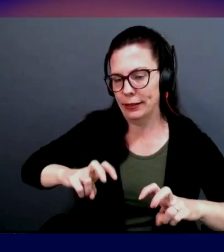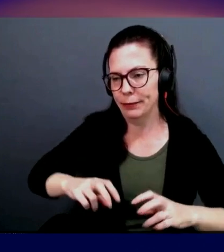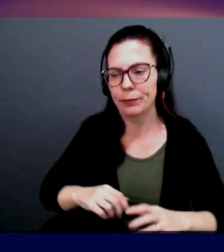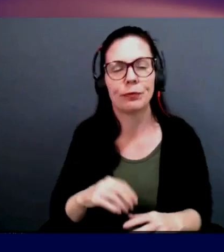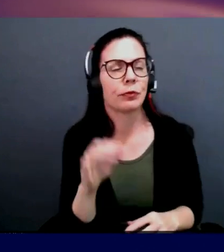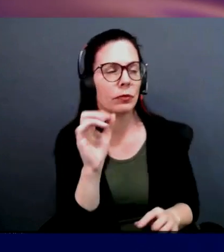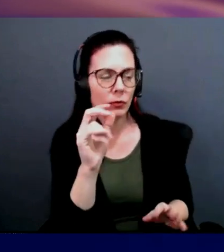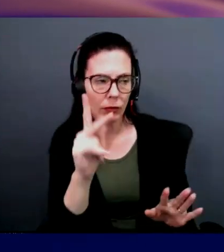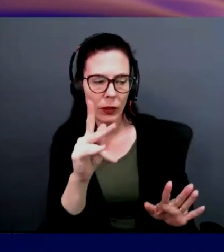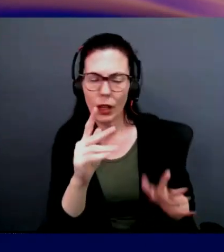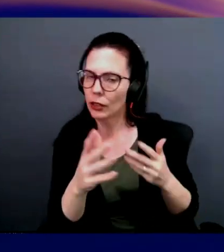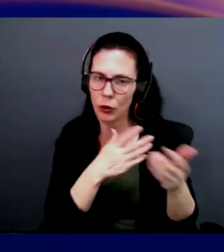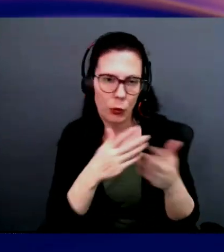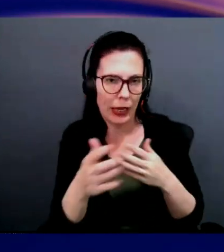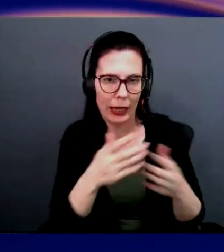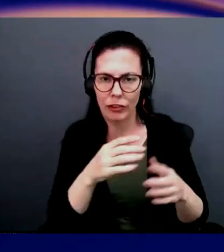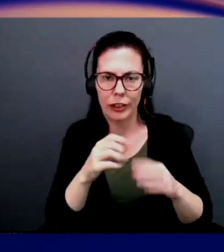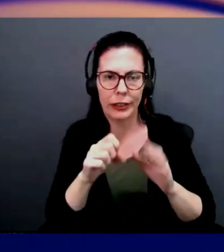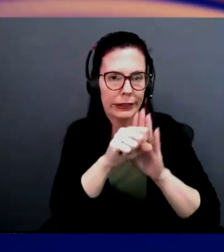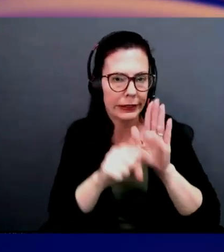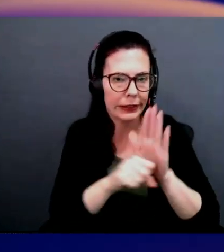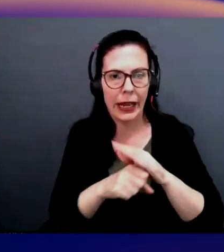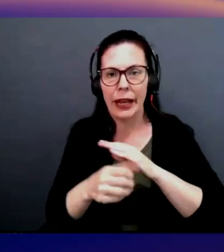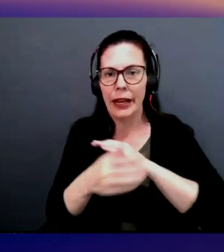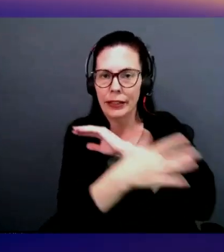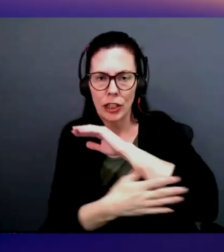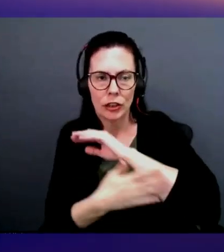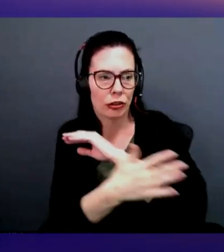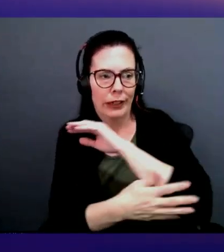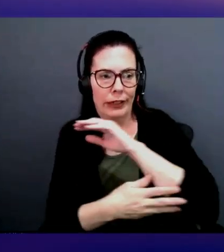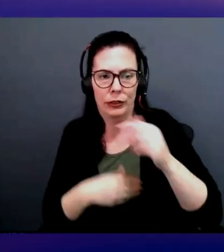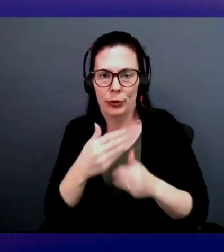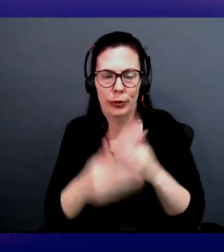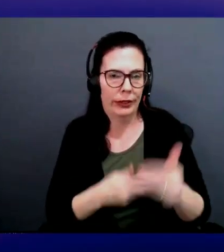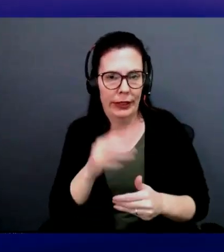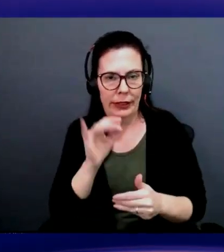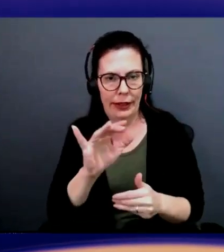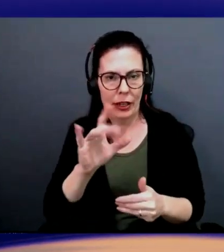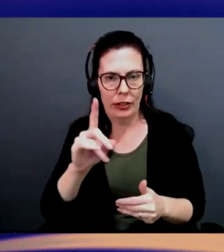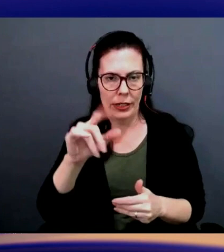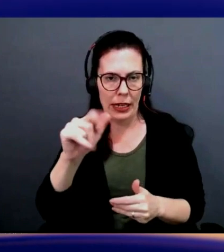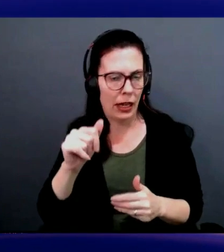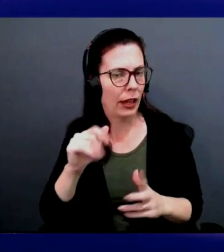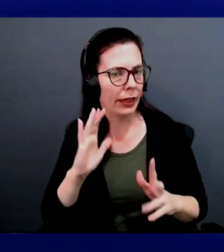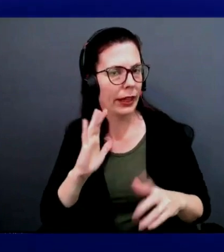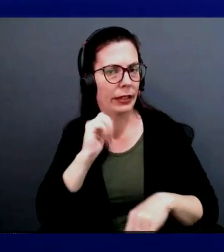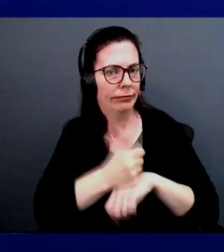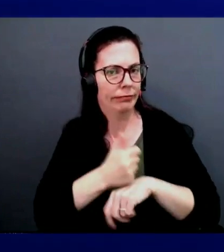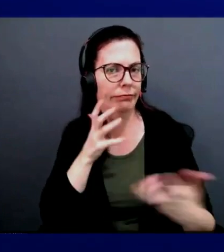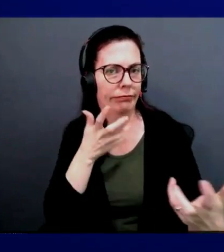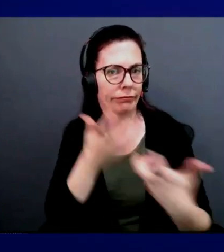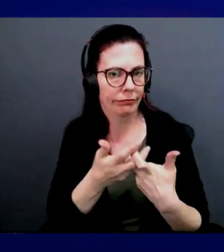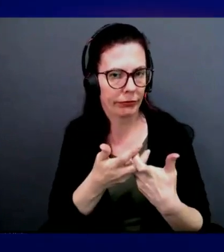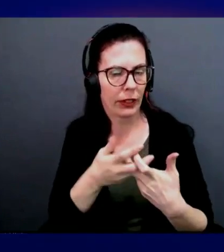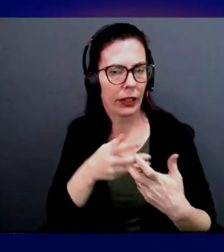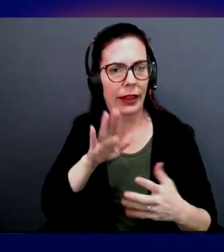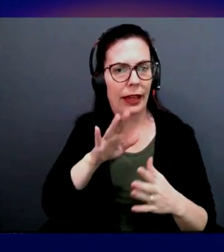So whatever state or country they might be processing data for, they can customize it for the kinds of identifiers that are-